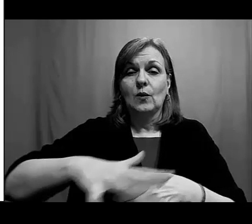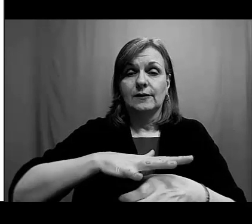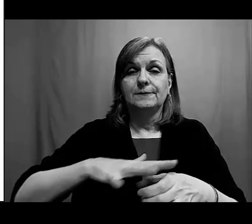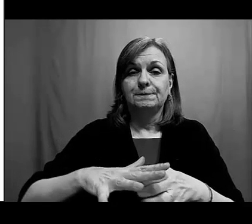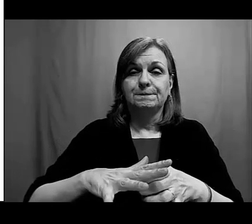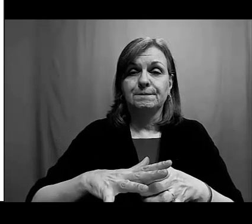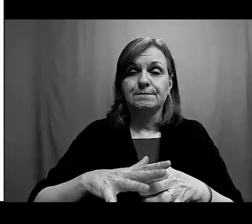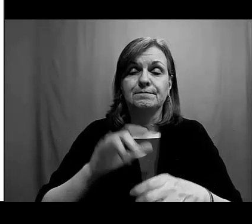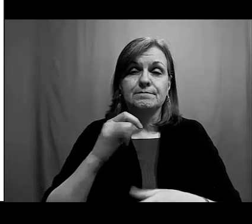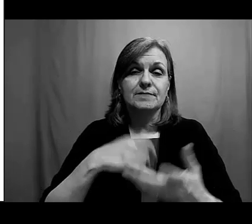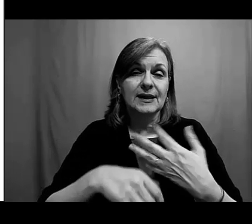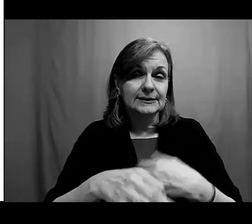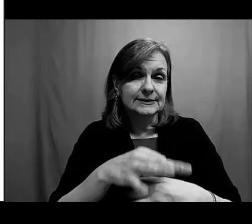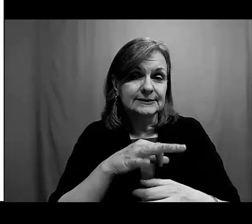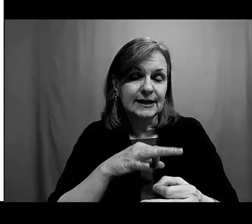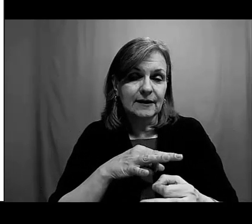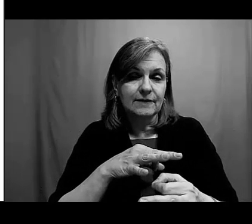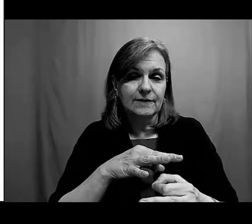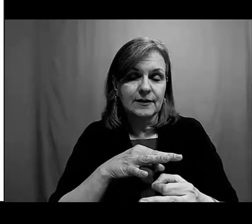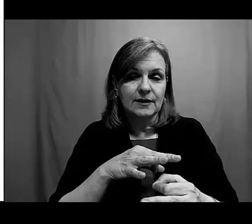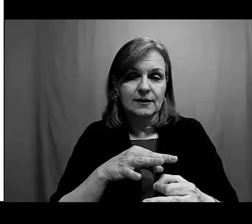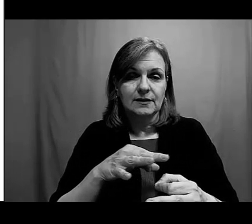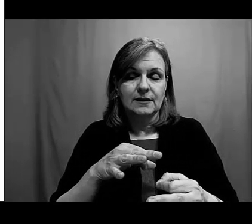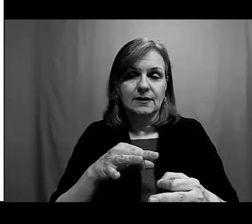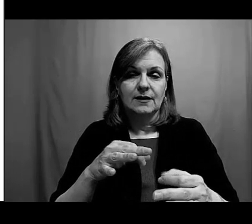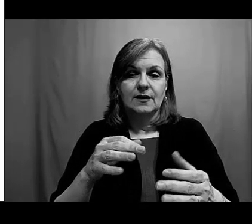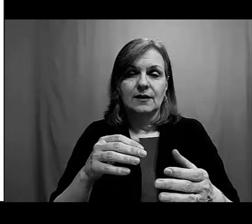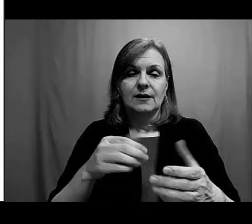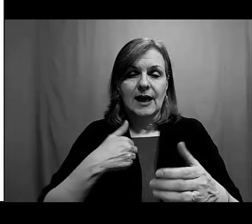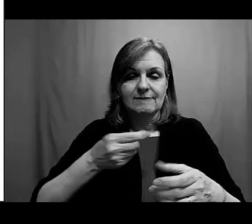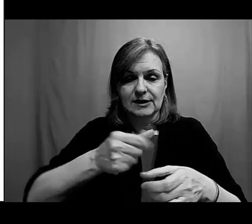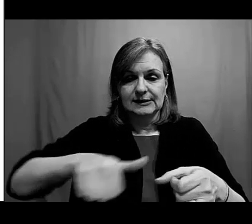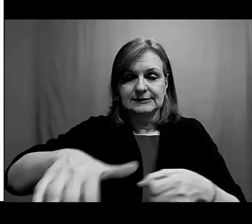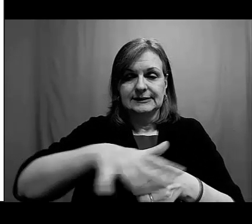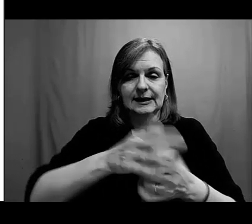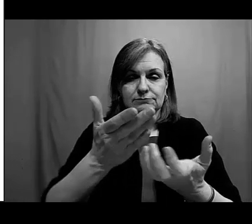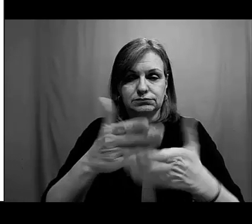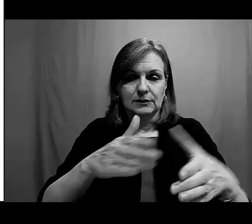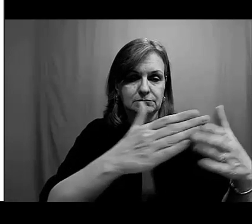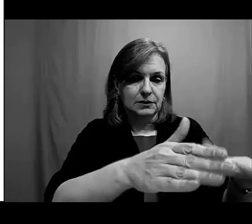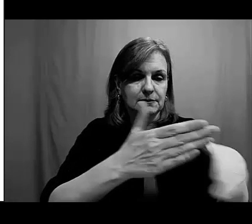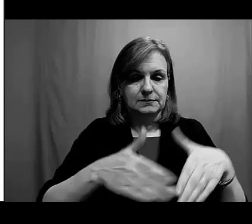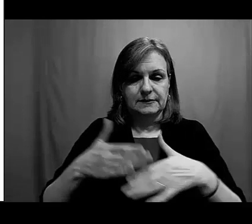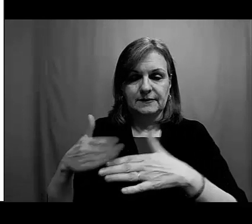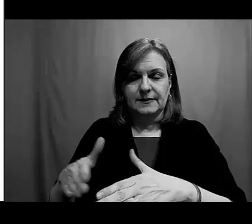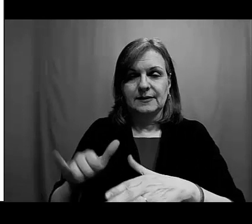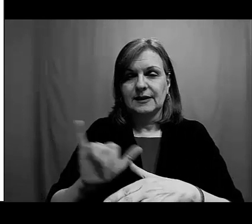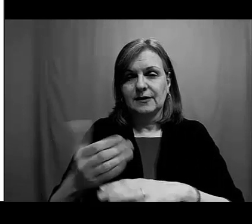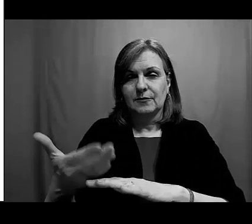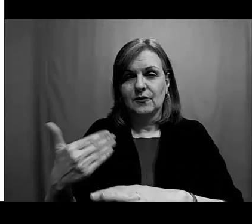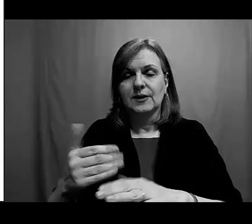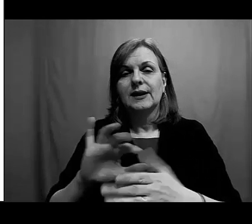instead of breaking things up as we often have in the past we now look at something known as